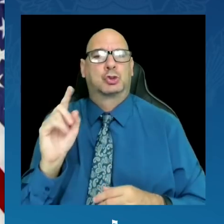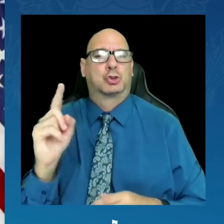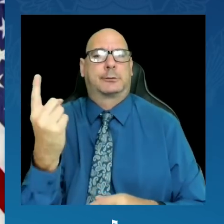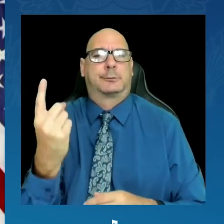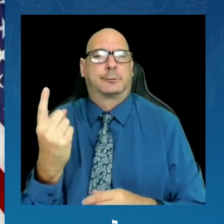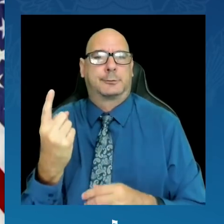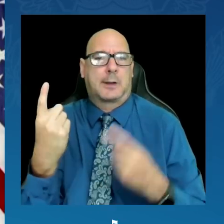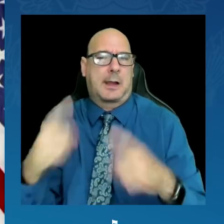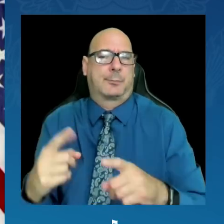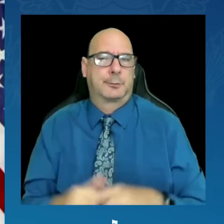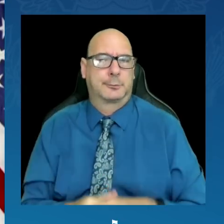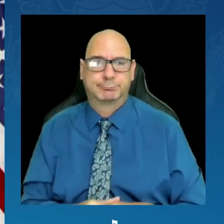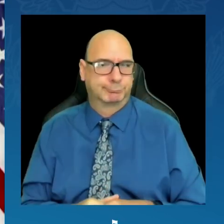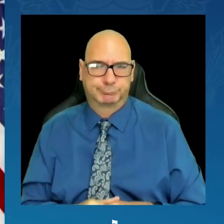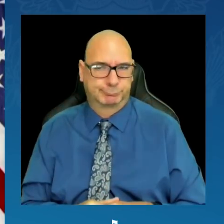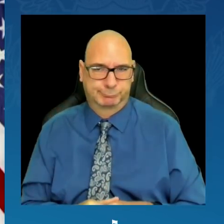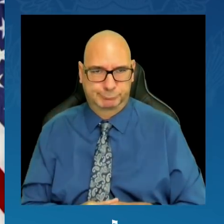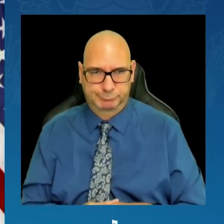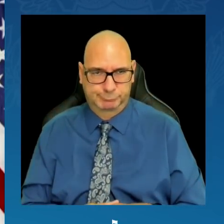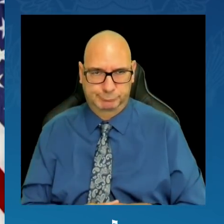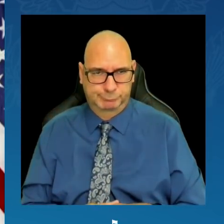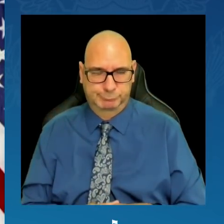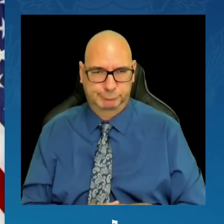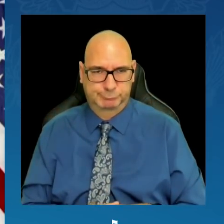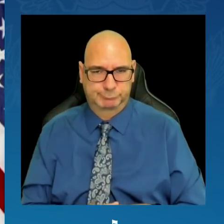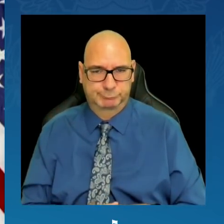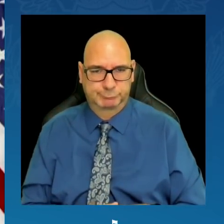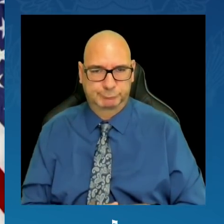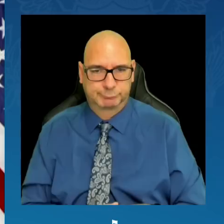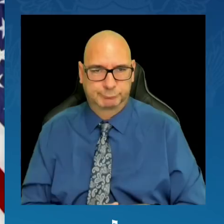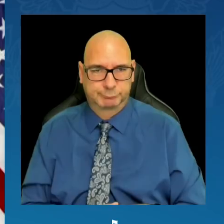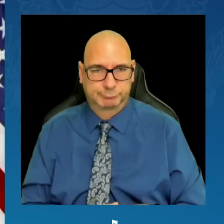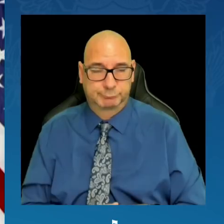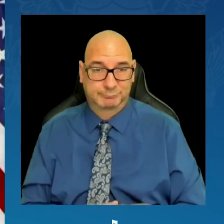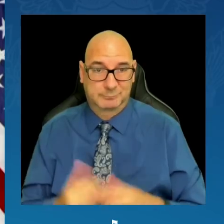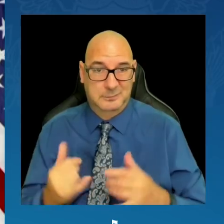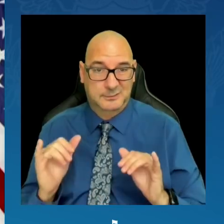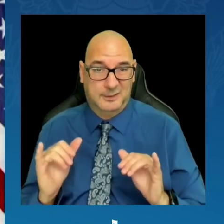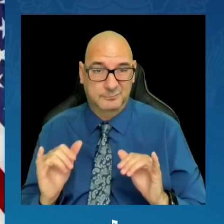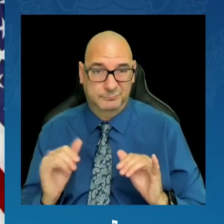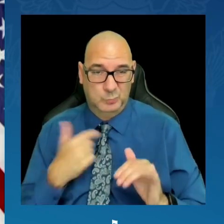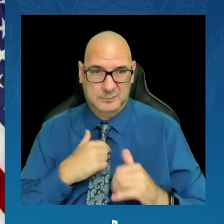not unless we defend our most fundamental principles;